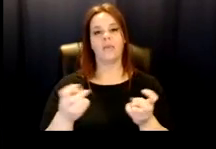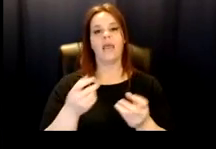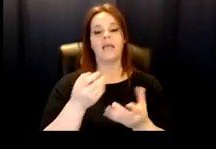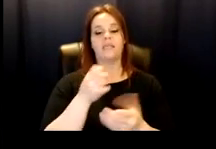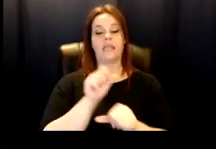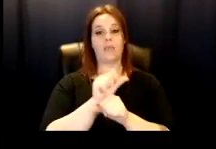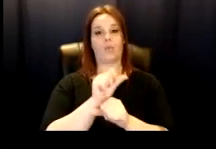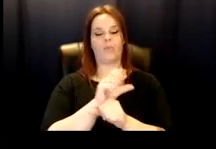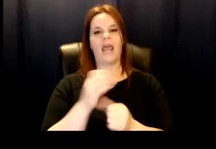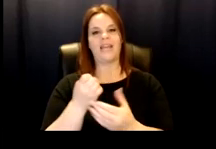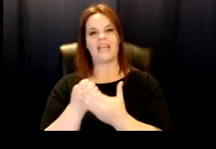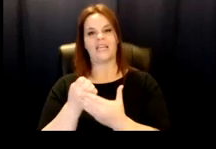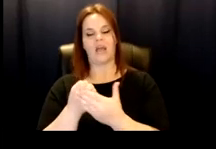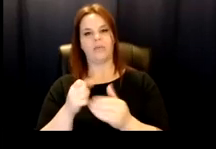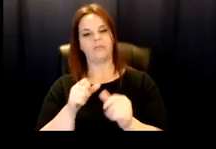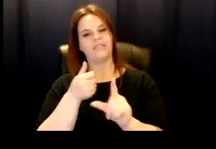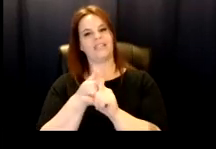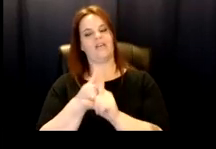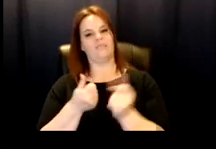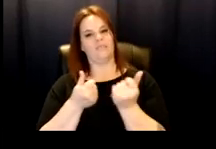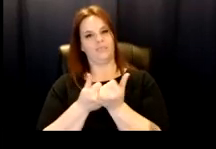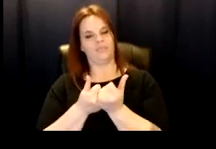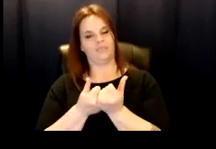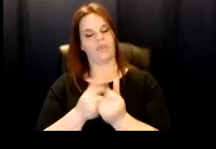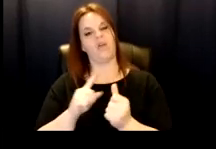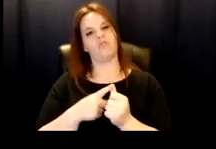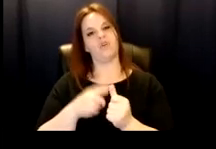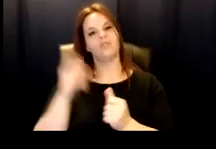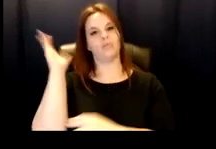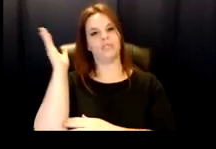First we will hear from today's keynote speaker Maria Town with the American Association of